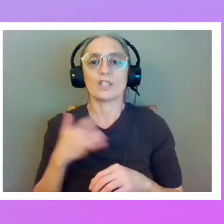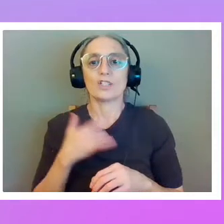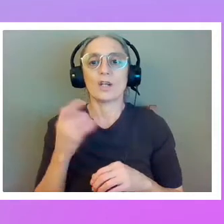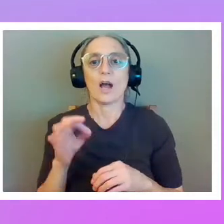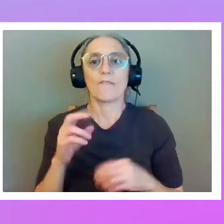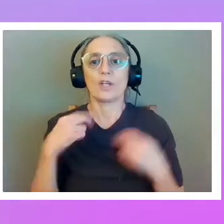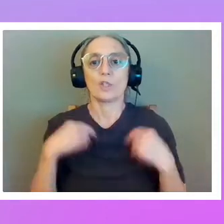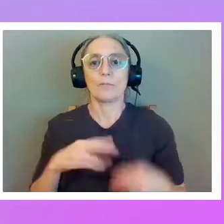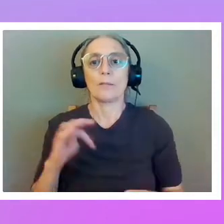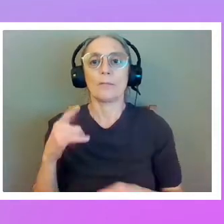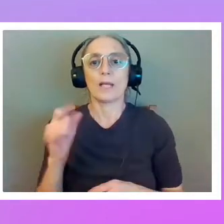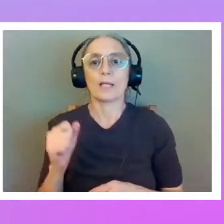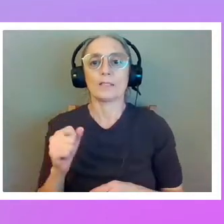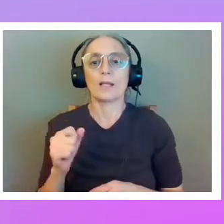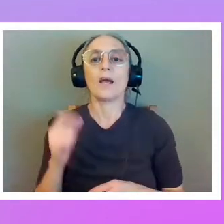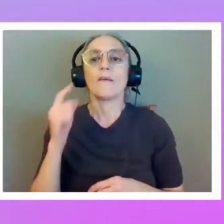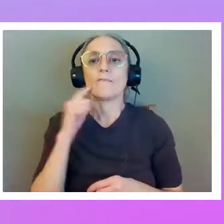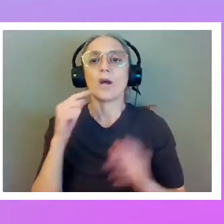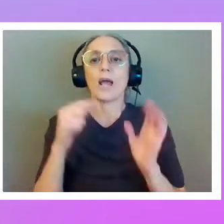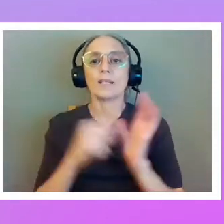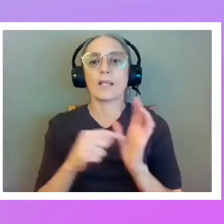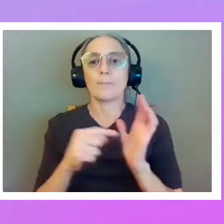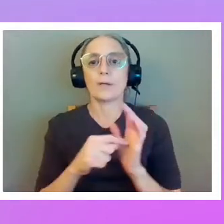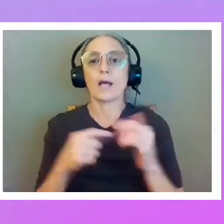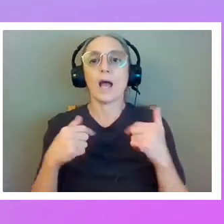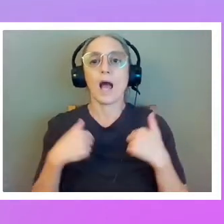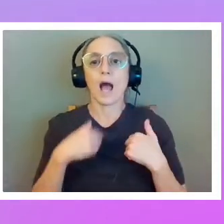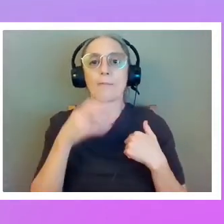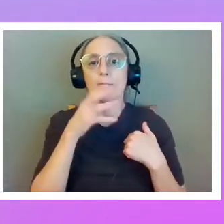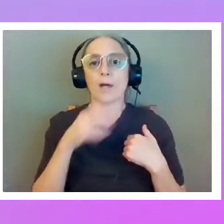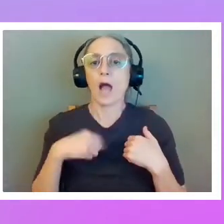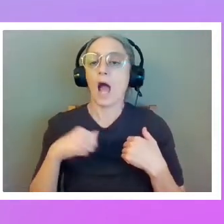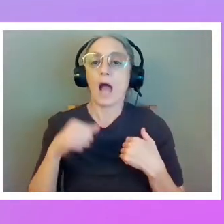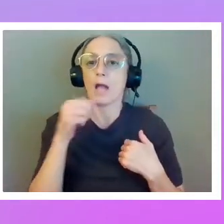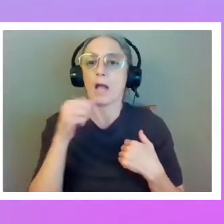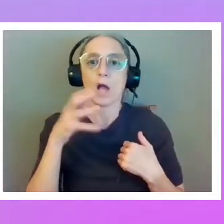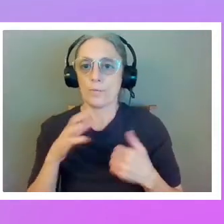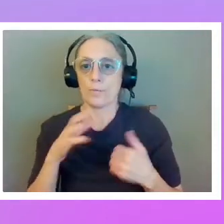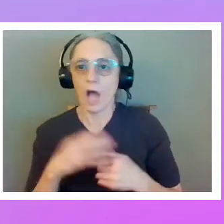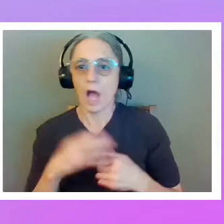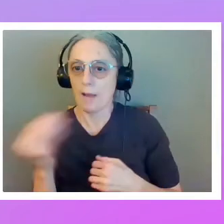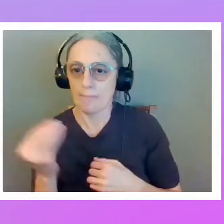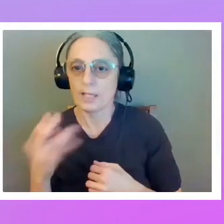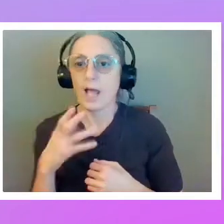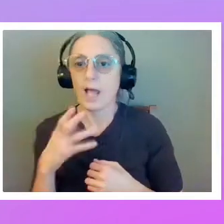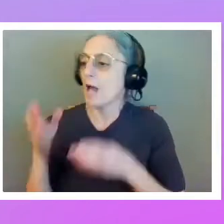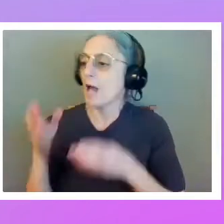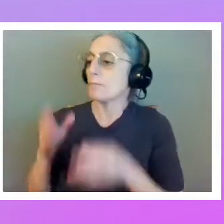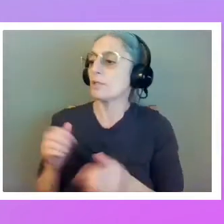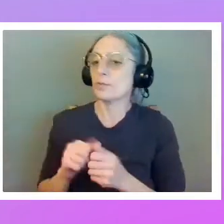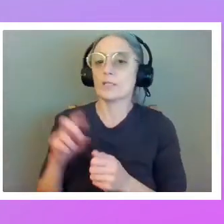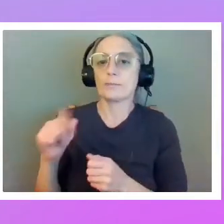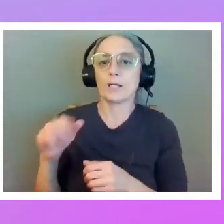For example, I'm a woman. I'm not a woman on Monday and a person with a disability on Tuesday.